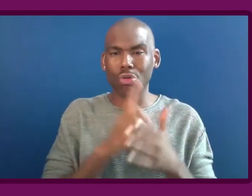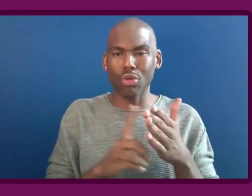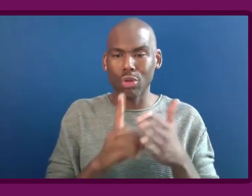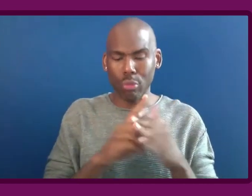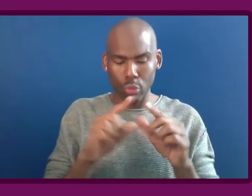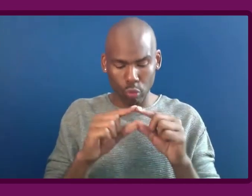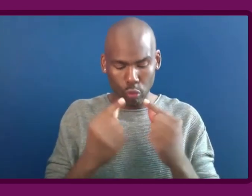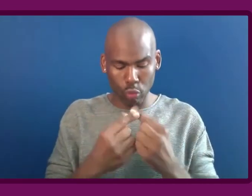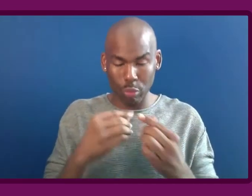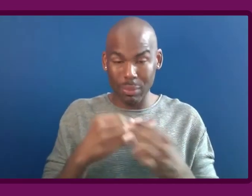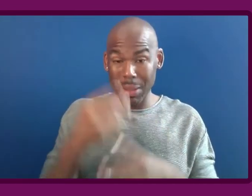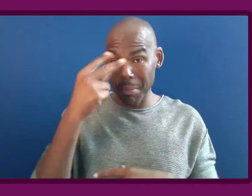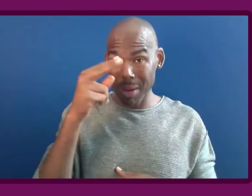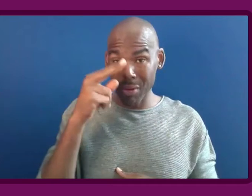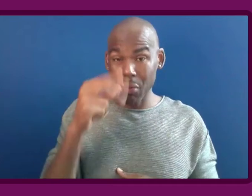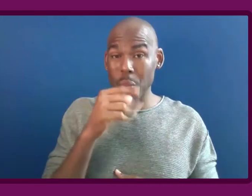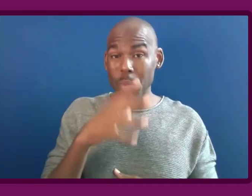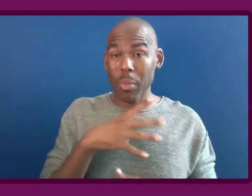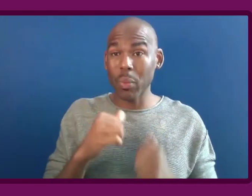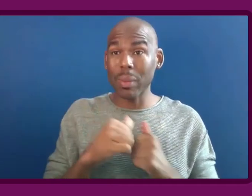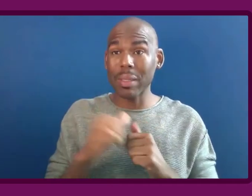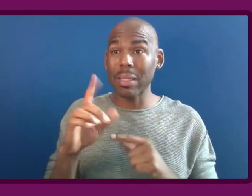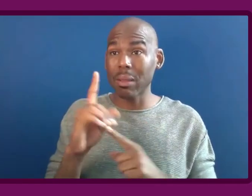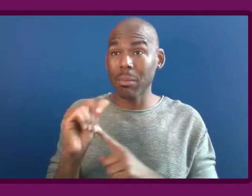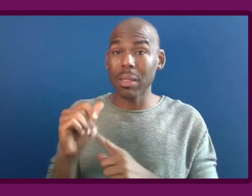a difficult place to be. But I've always said, and I speak from